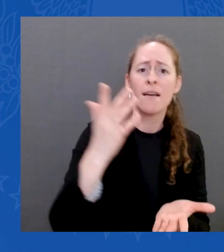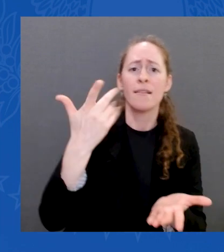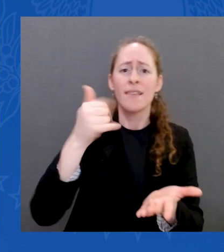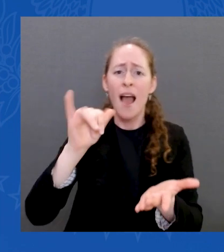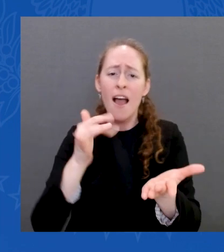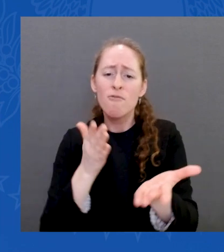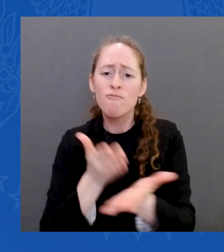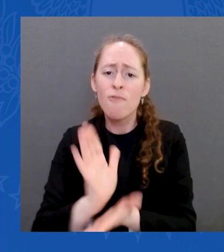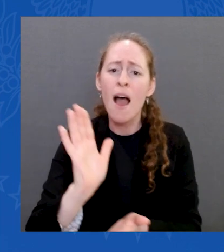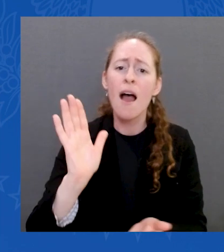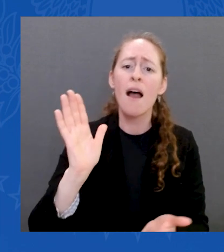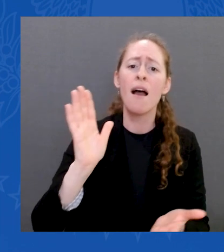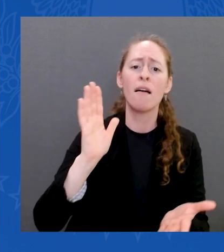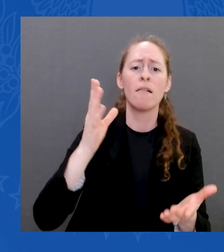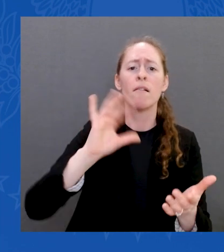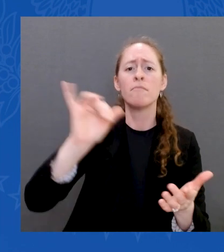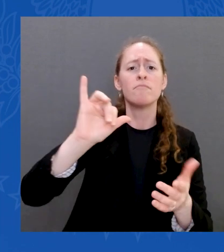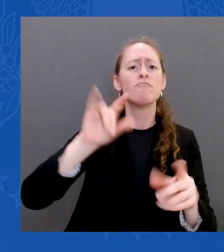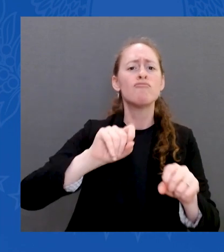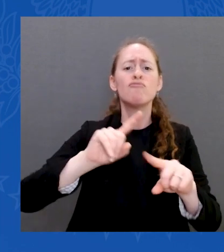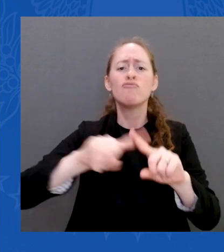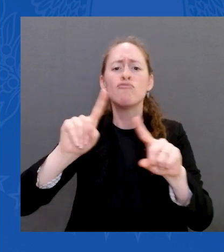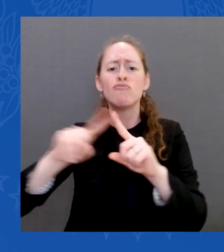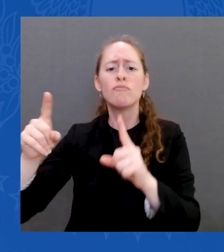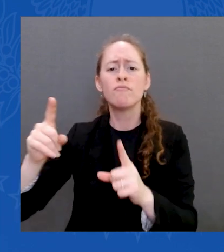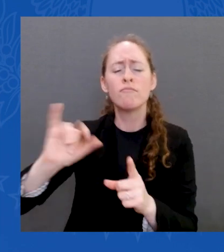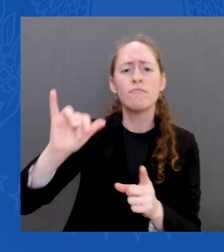It's important that my students see themselves